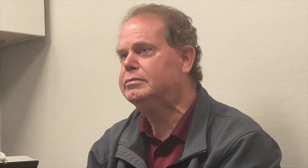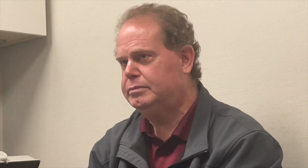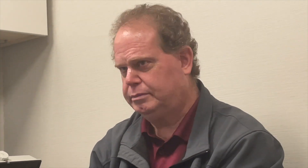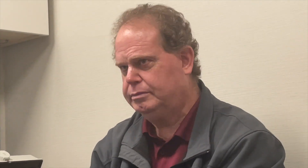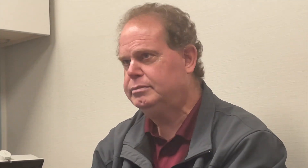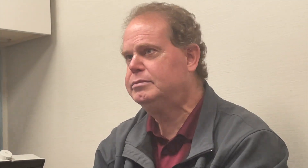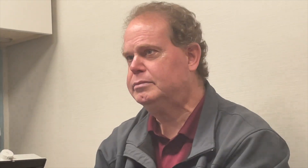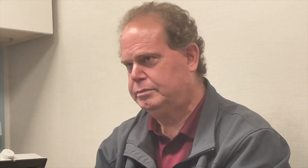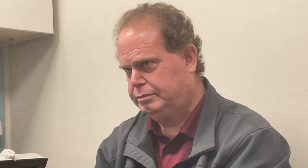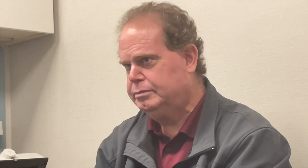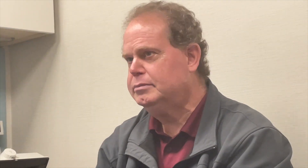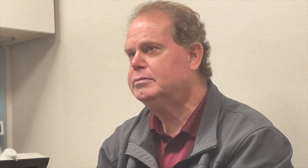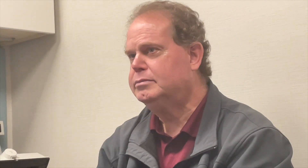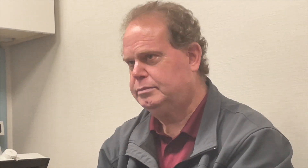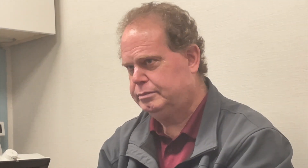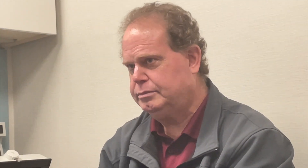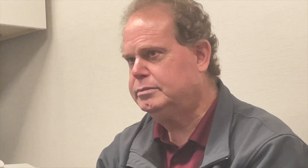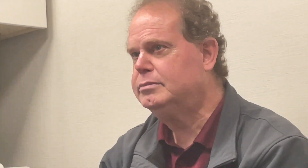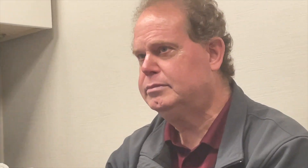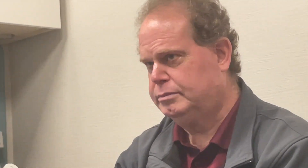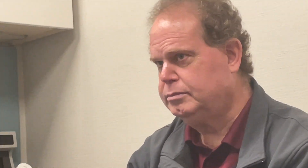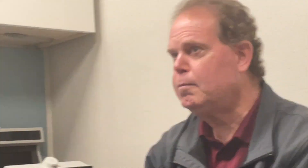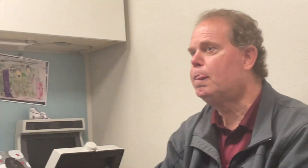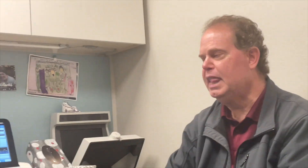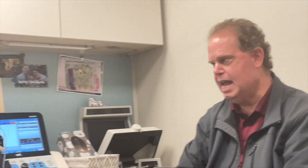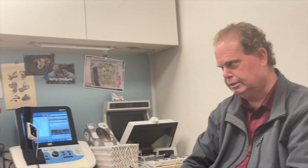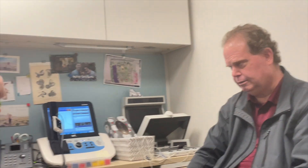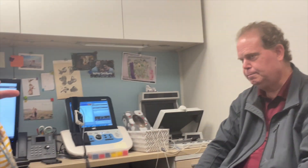along